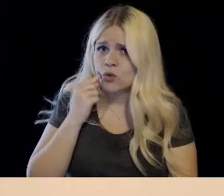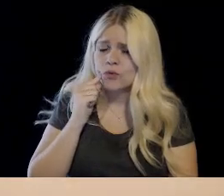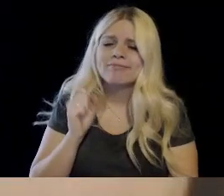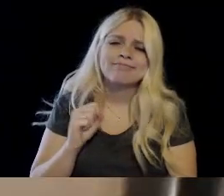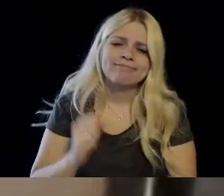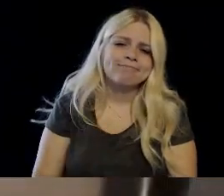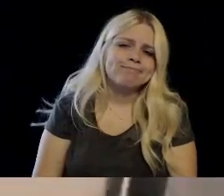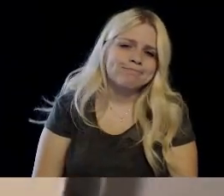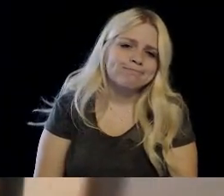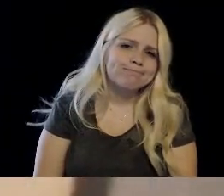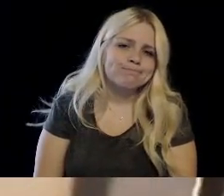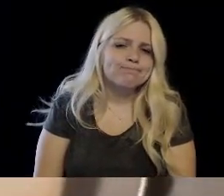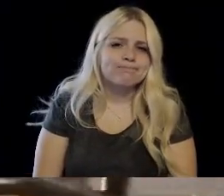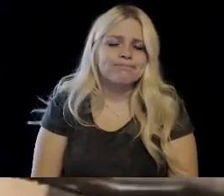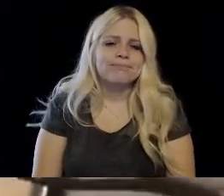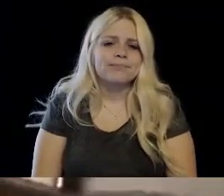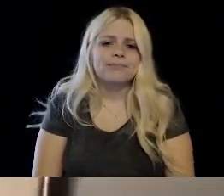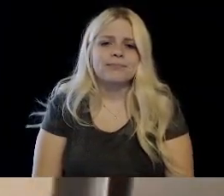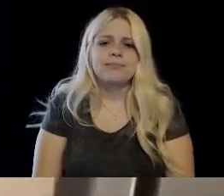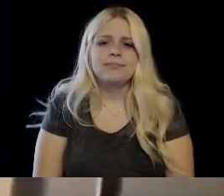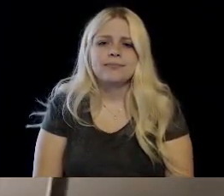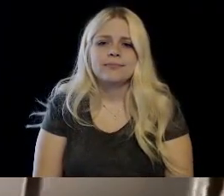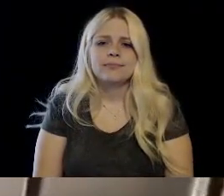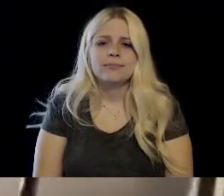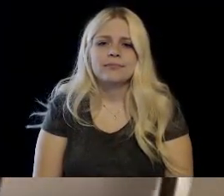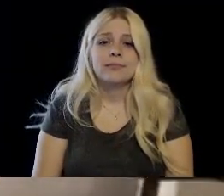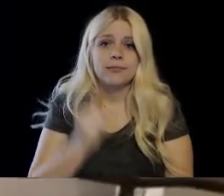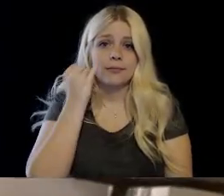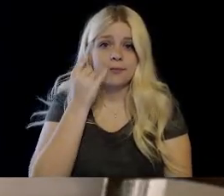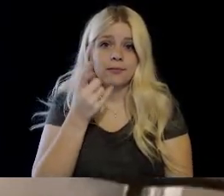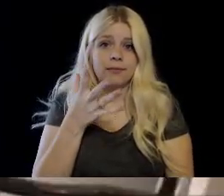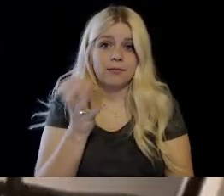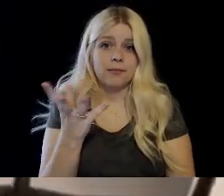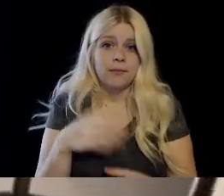Erica: Oh, okay. If you want to be a handler, Sebastian, it's... to be a zookeeper is some